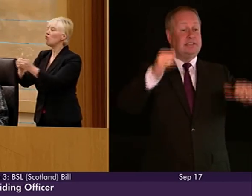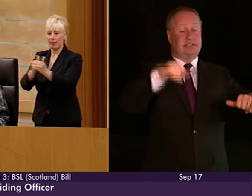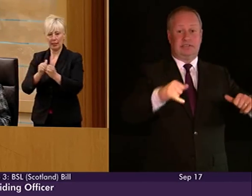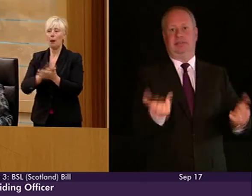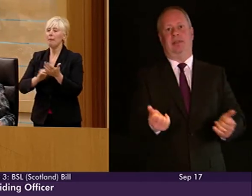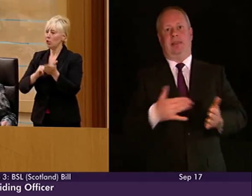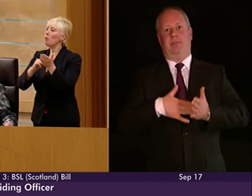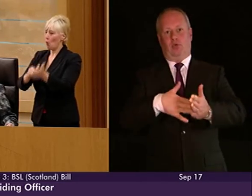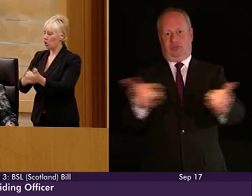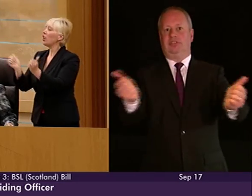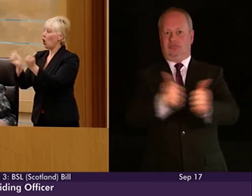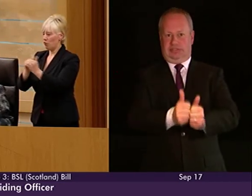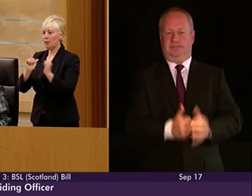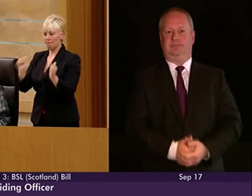Motion agreed to